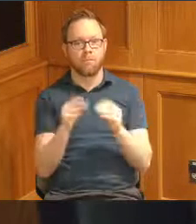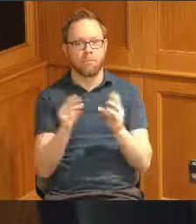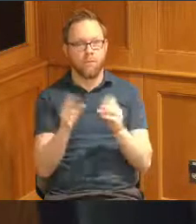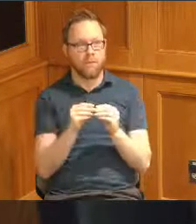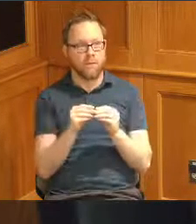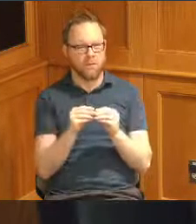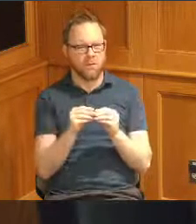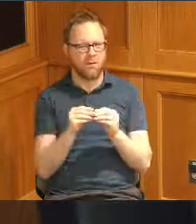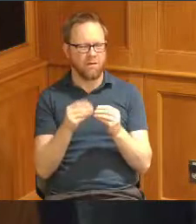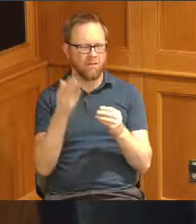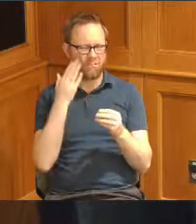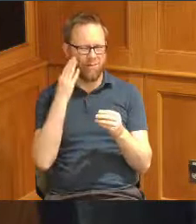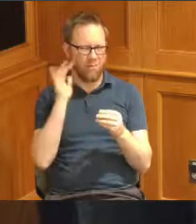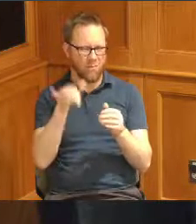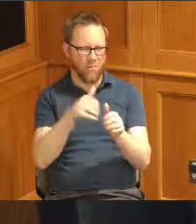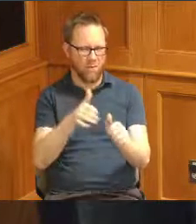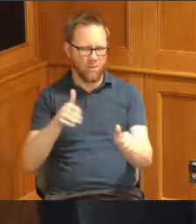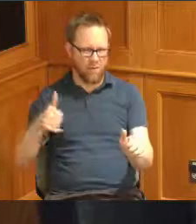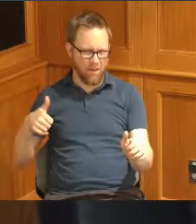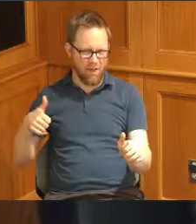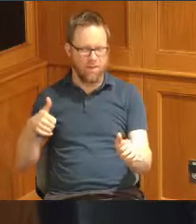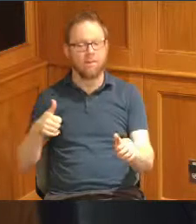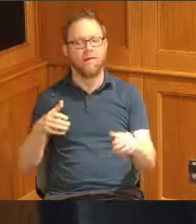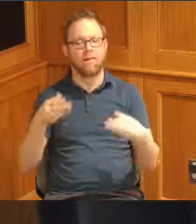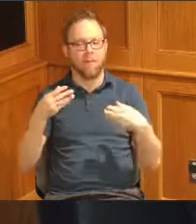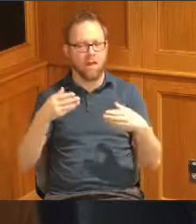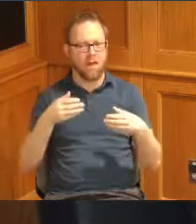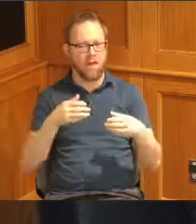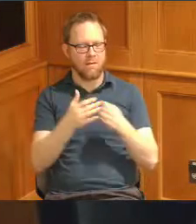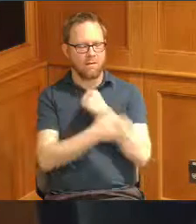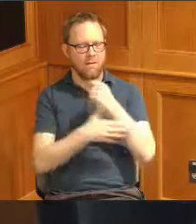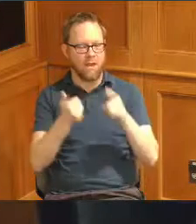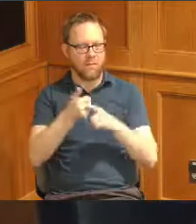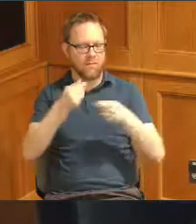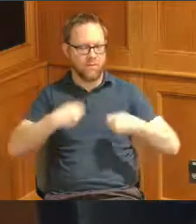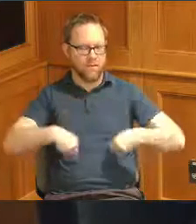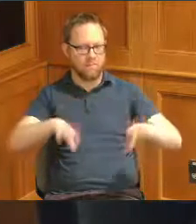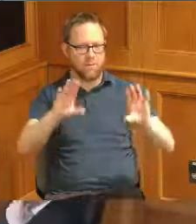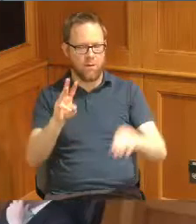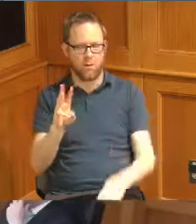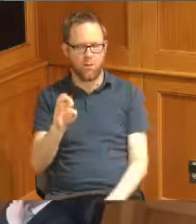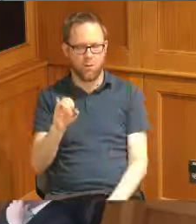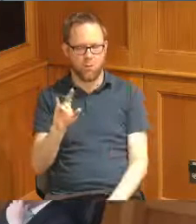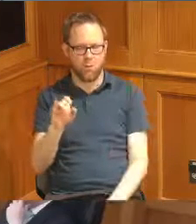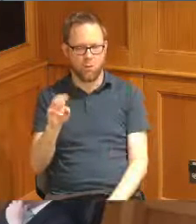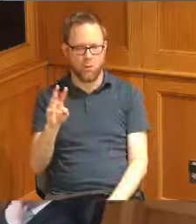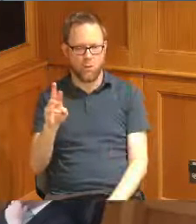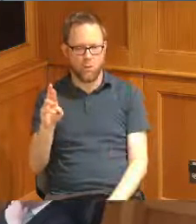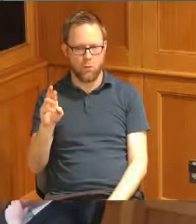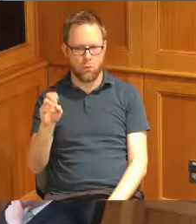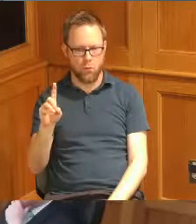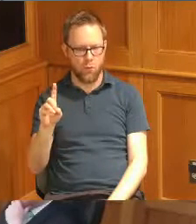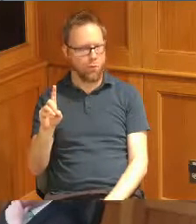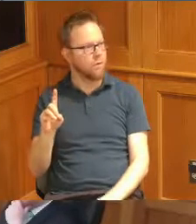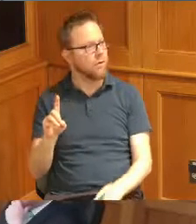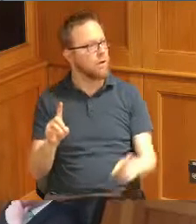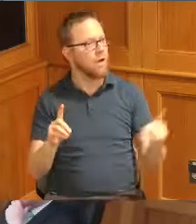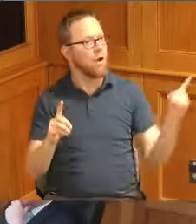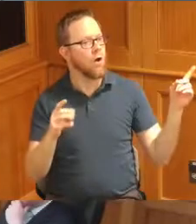a little bit behind the vacation of Willow Road is that what we're doing oh yes Mr Beck is here